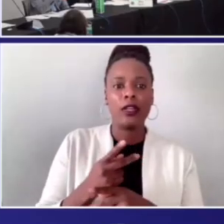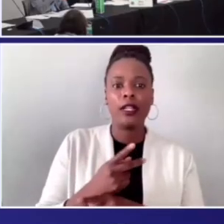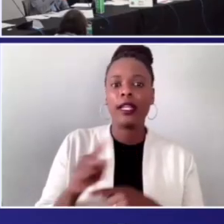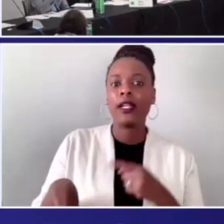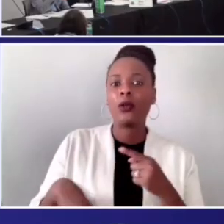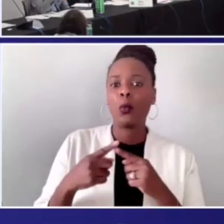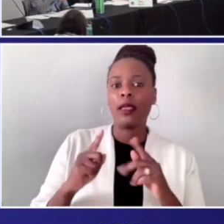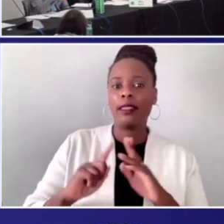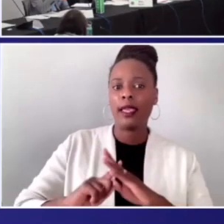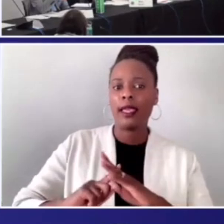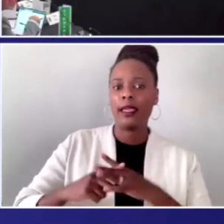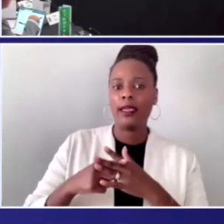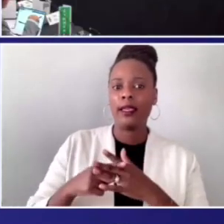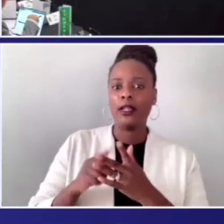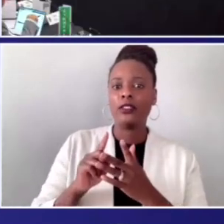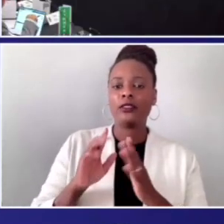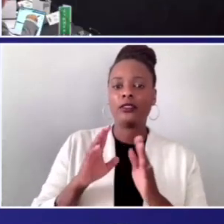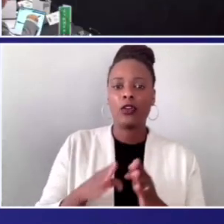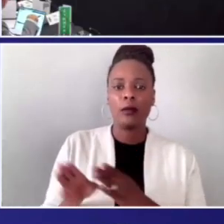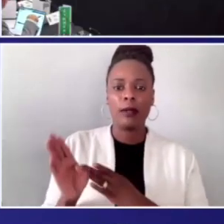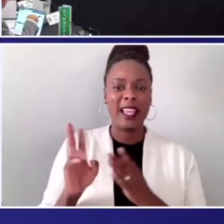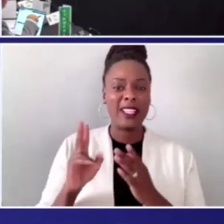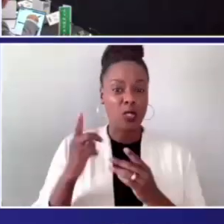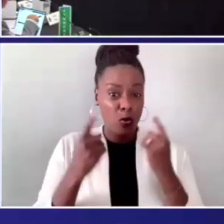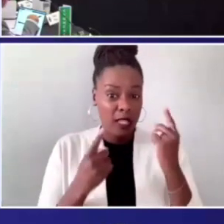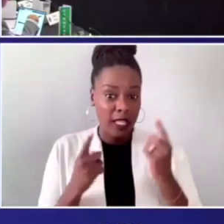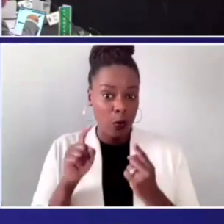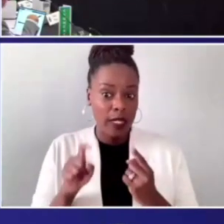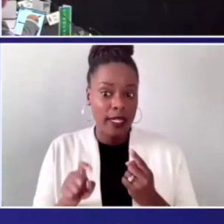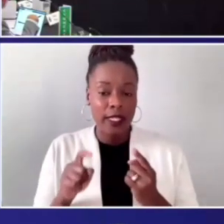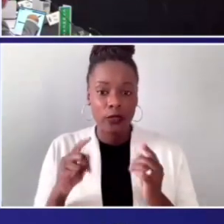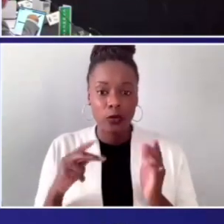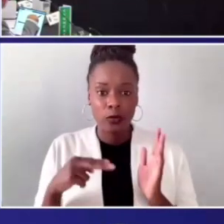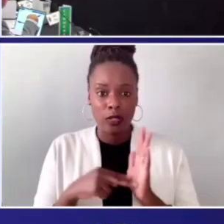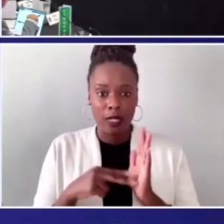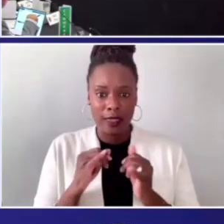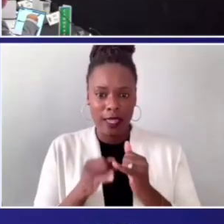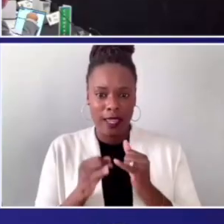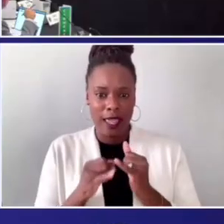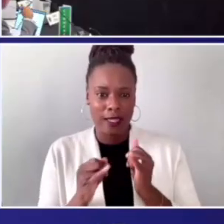So you're thinking, we need to look at that last clause when the borrower initially